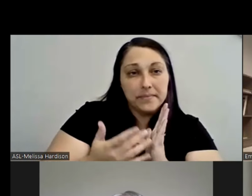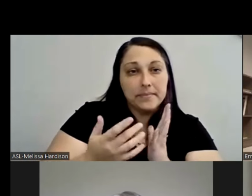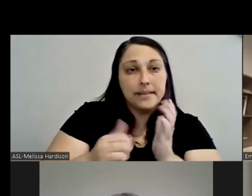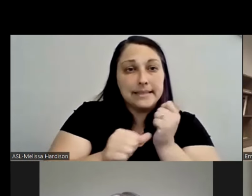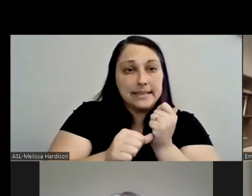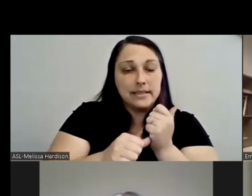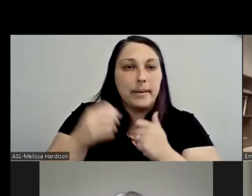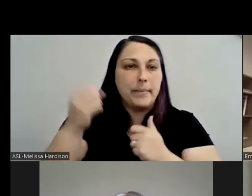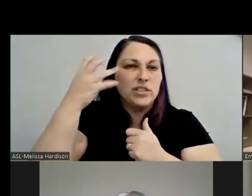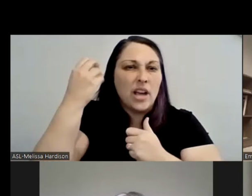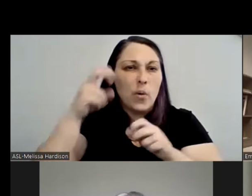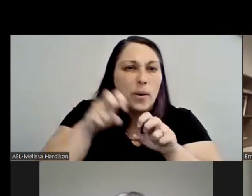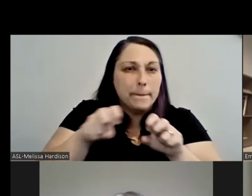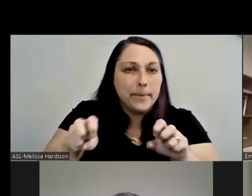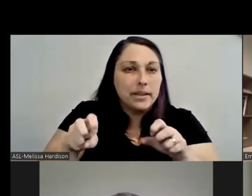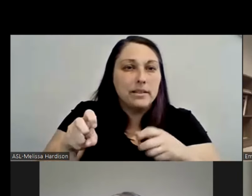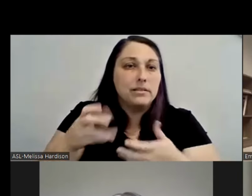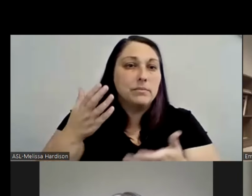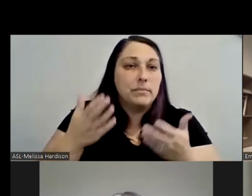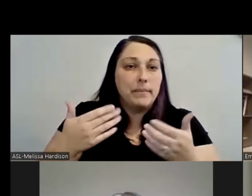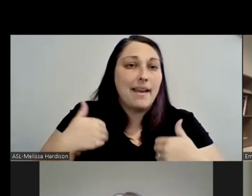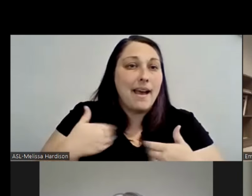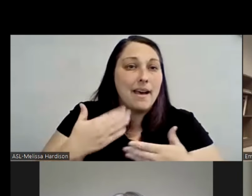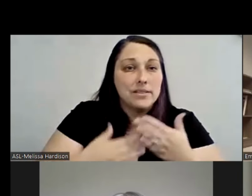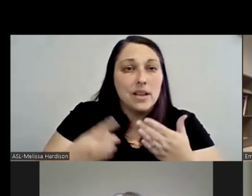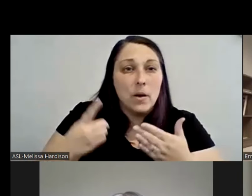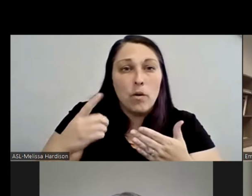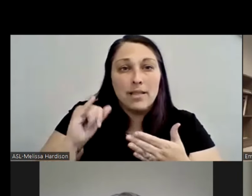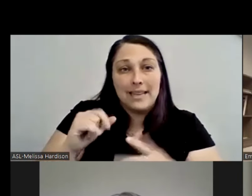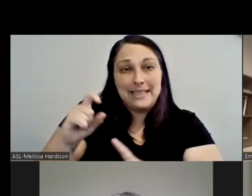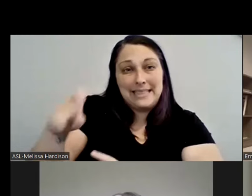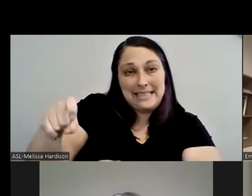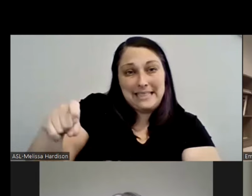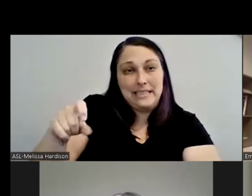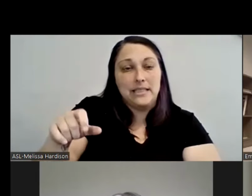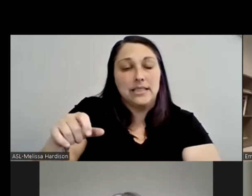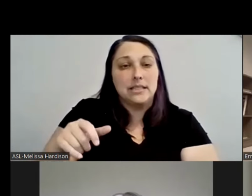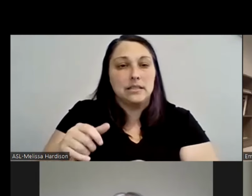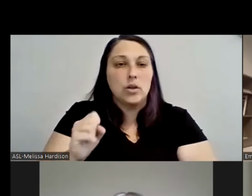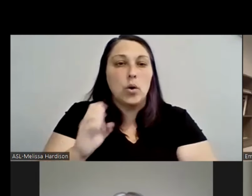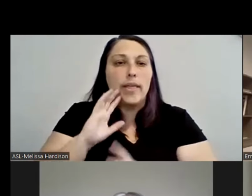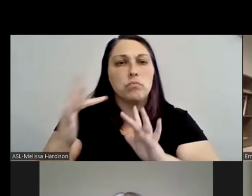Some are minor and people can make them themselves, such as putting in